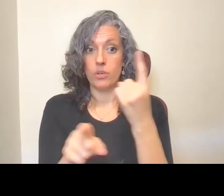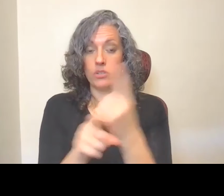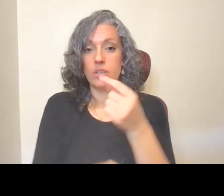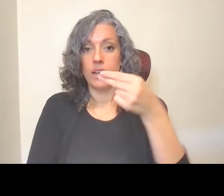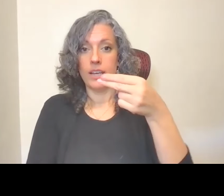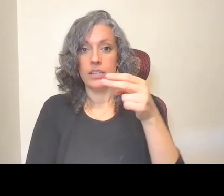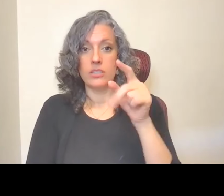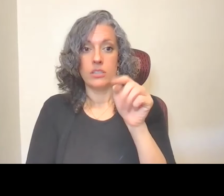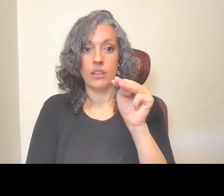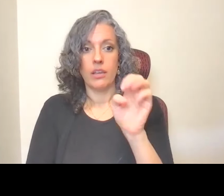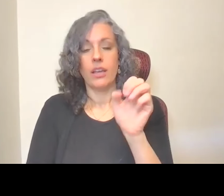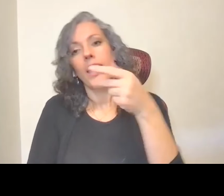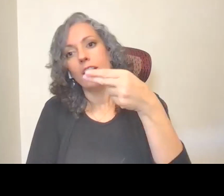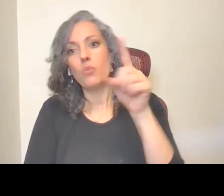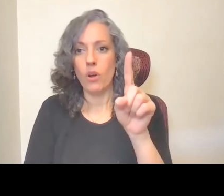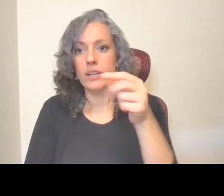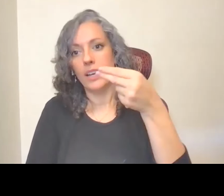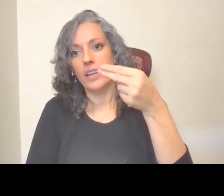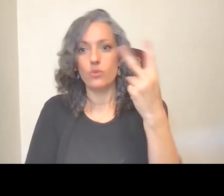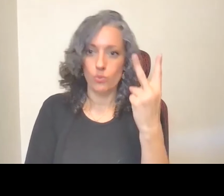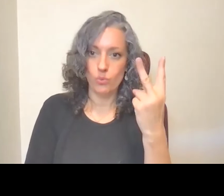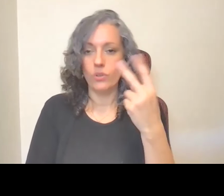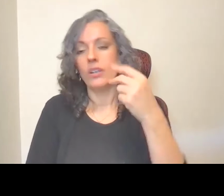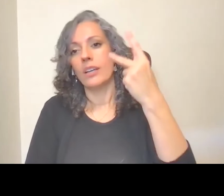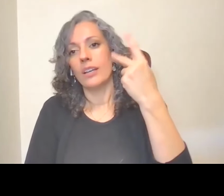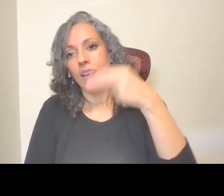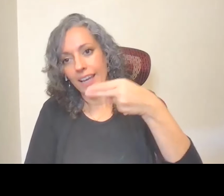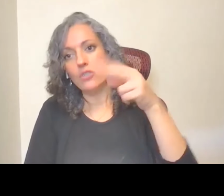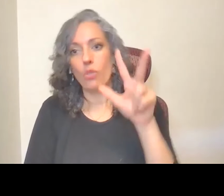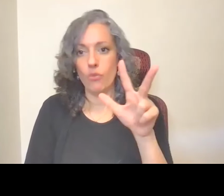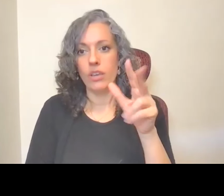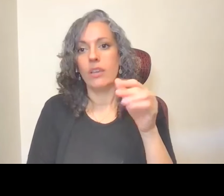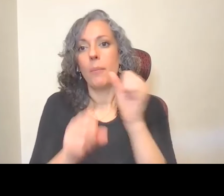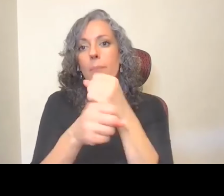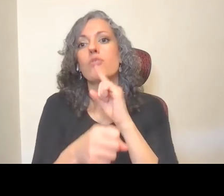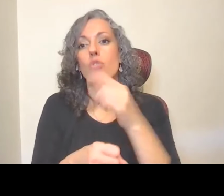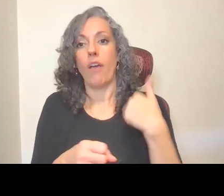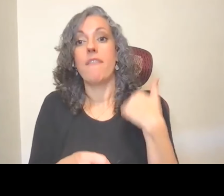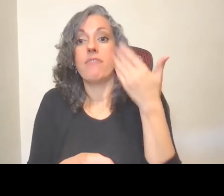H2, H3, make sure you have that. And here again this can be documented. So I usually